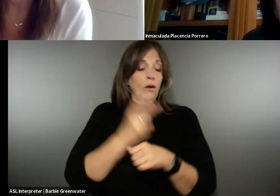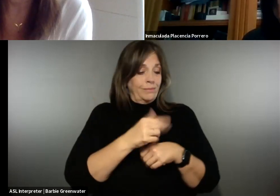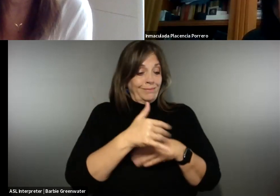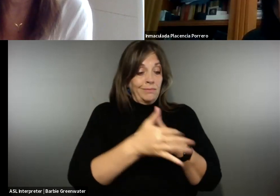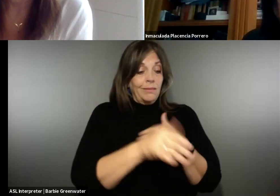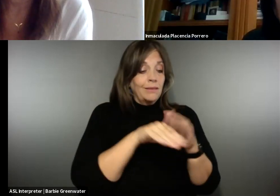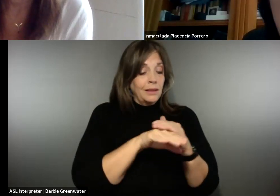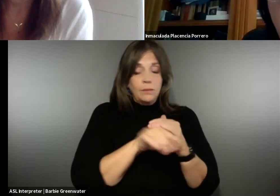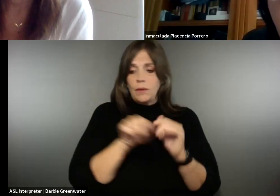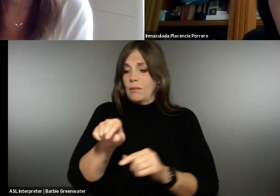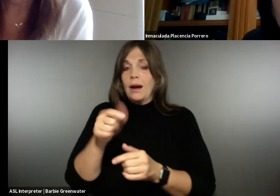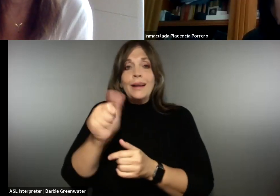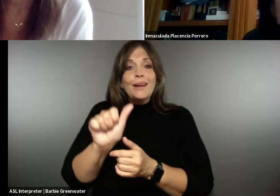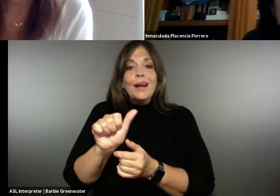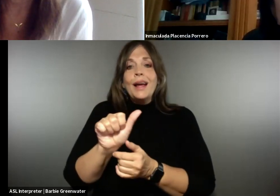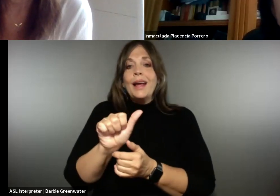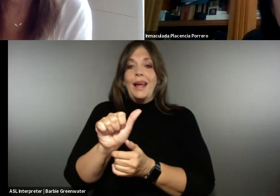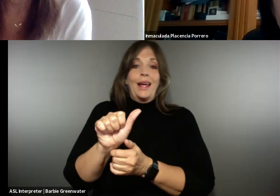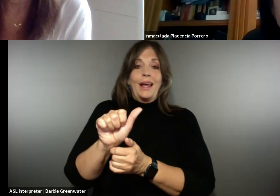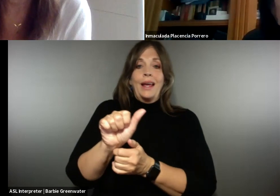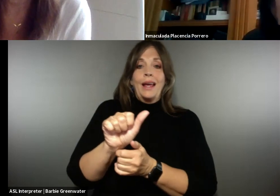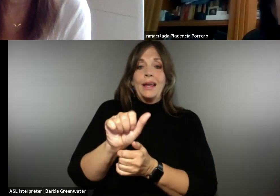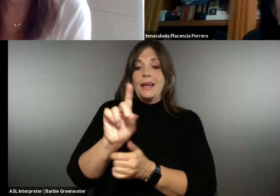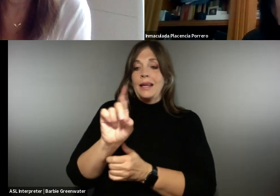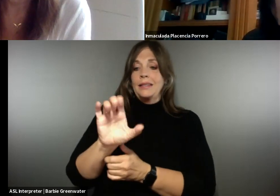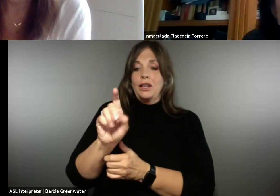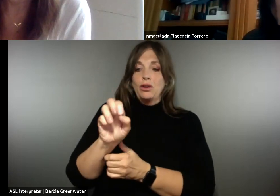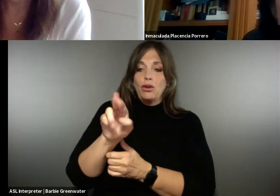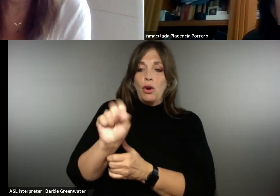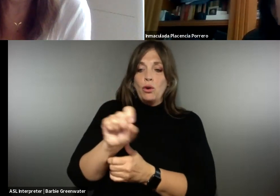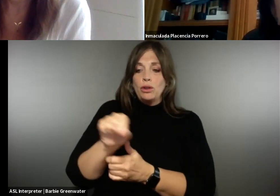very relevant, for example, when you are doing a payment for E-commerce,